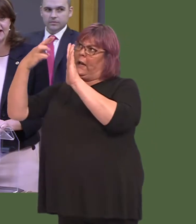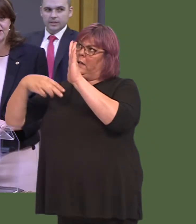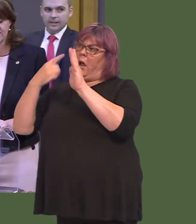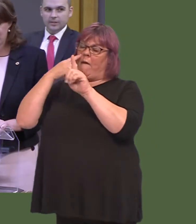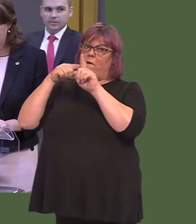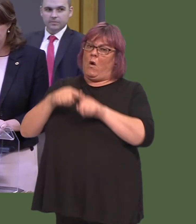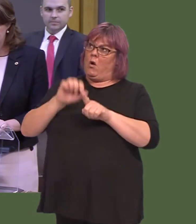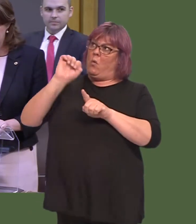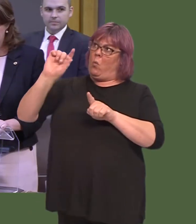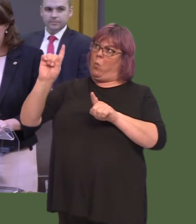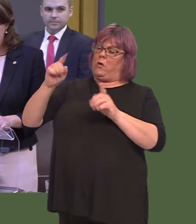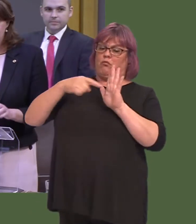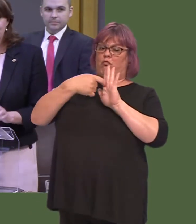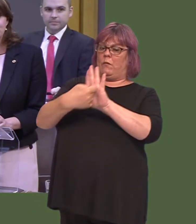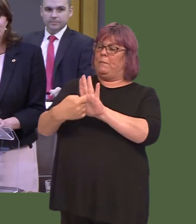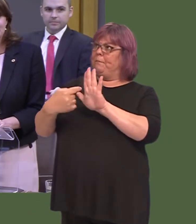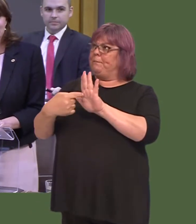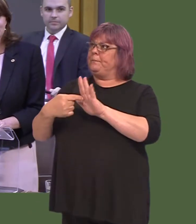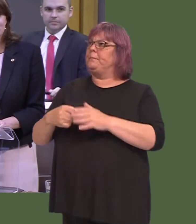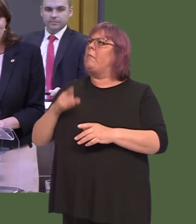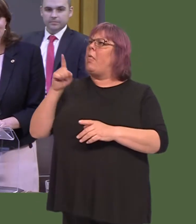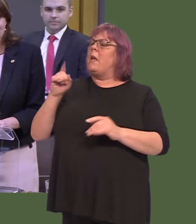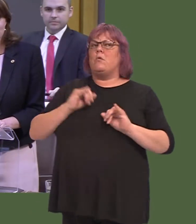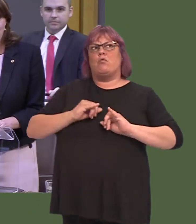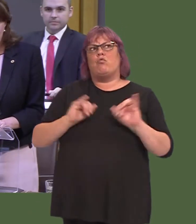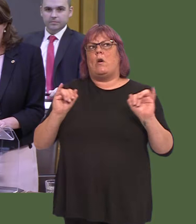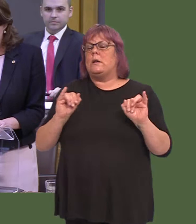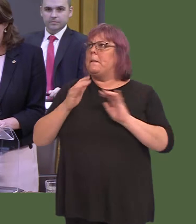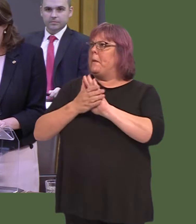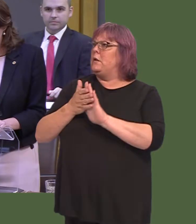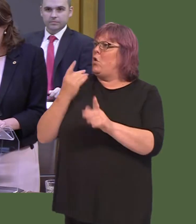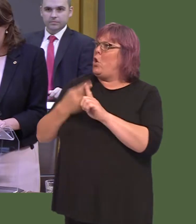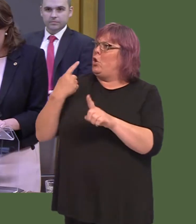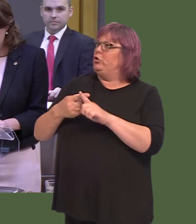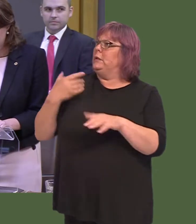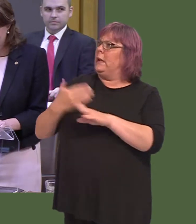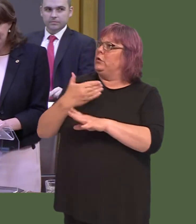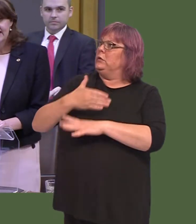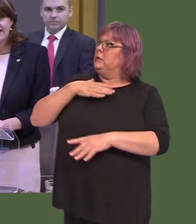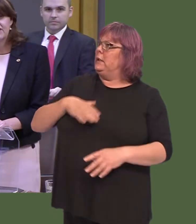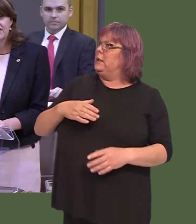heed of its recommendations. First Minister, this crisis warrants urgent action.